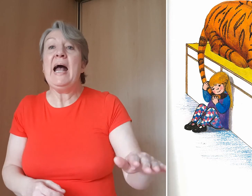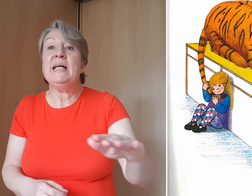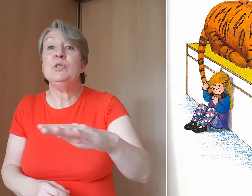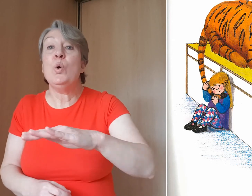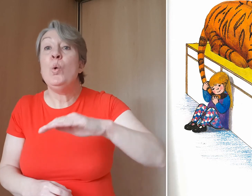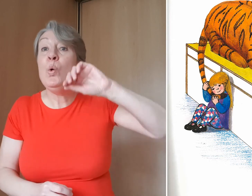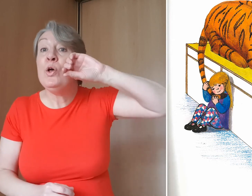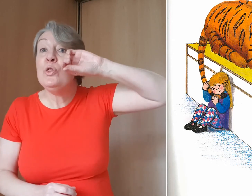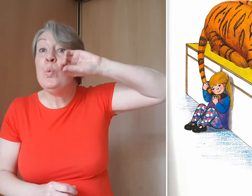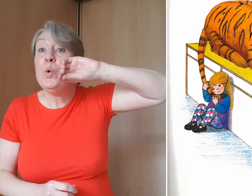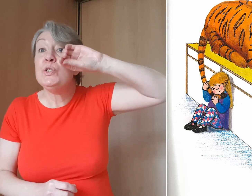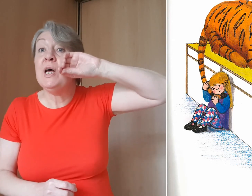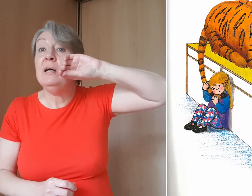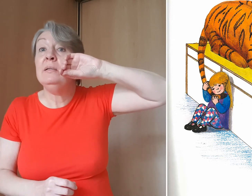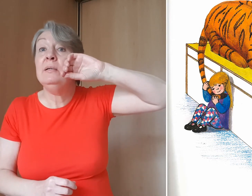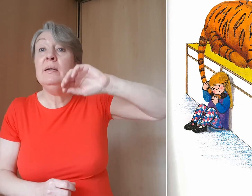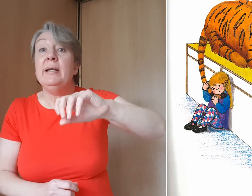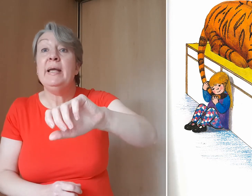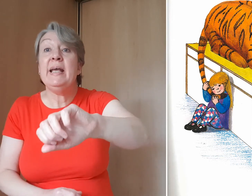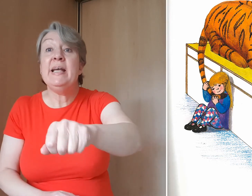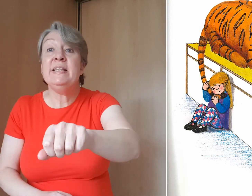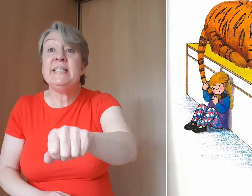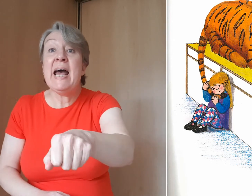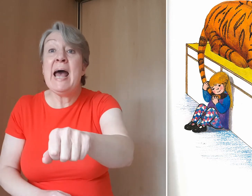and all the water in the tap